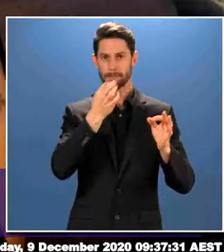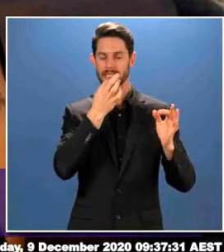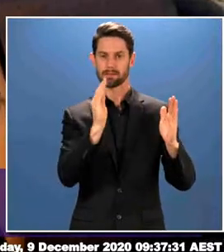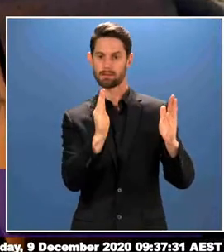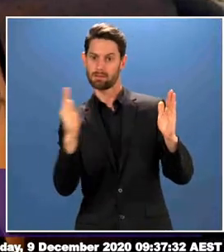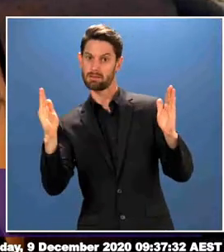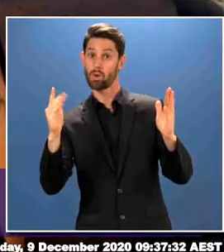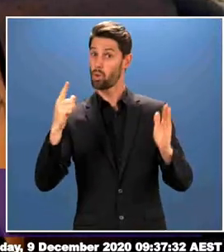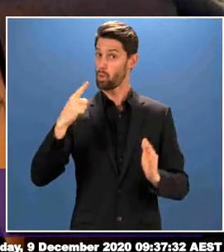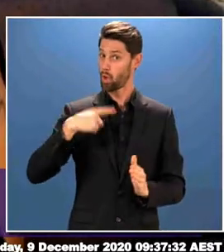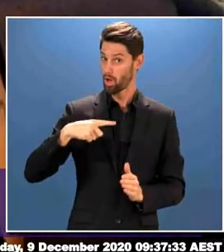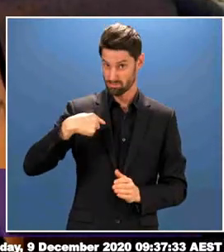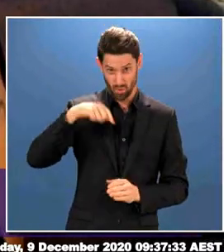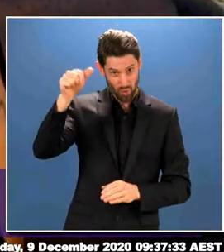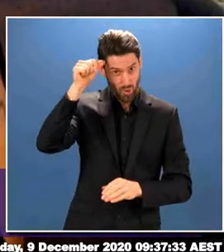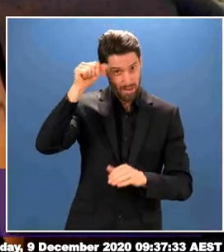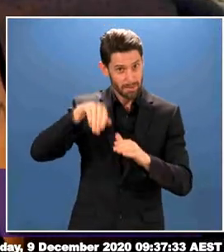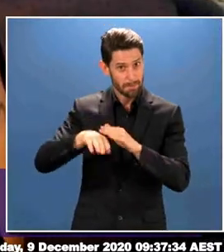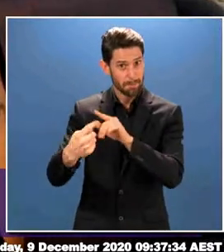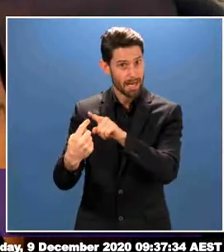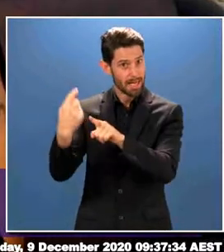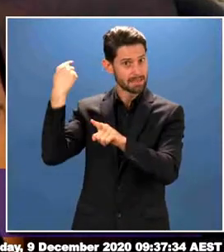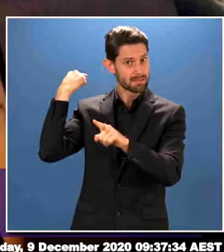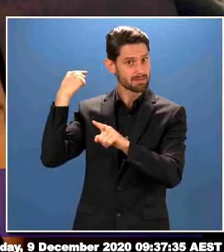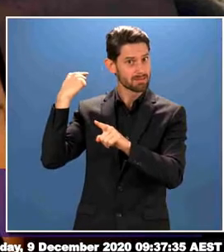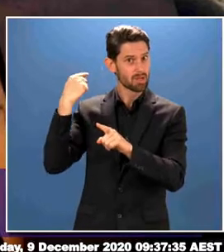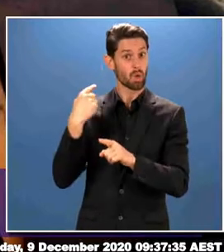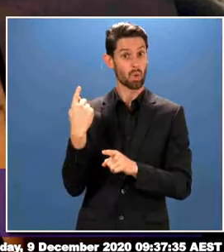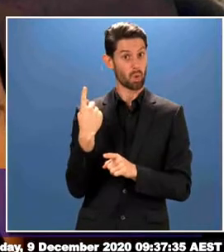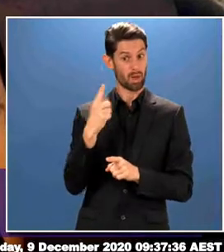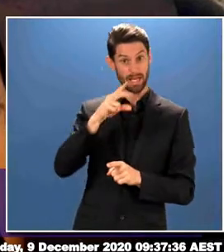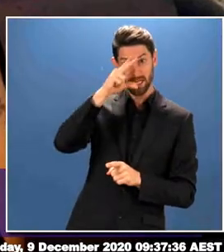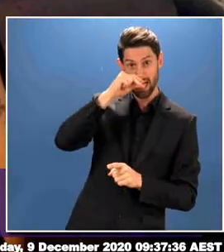acknowledged that young people who live with a disability often have